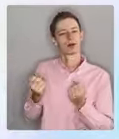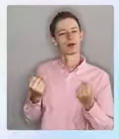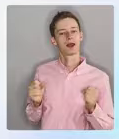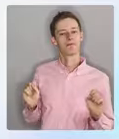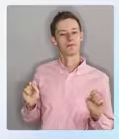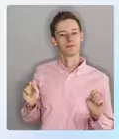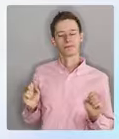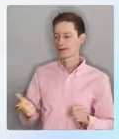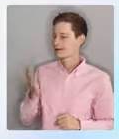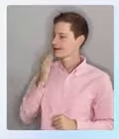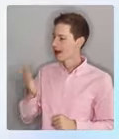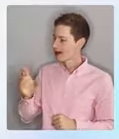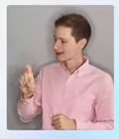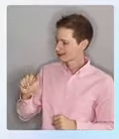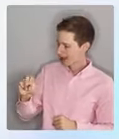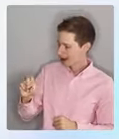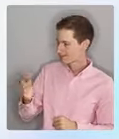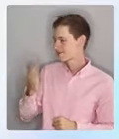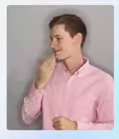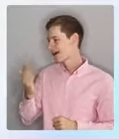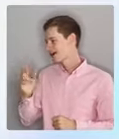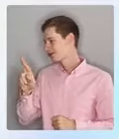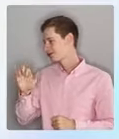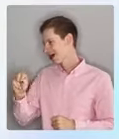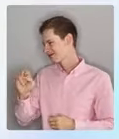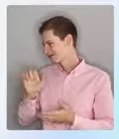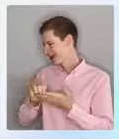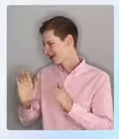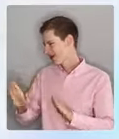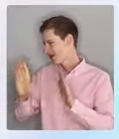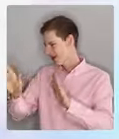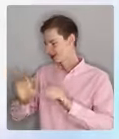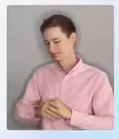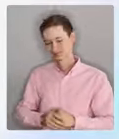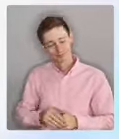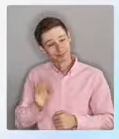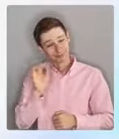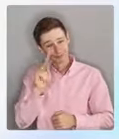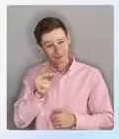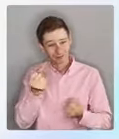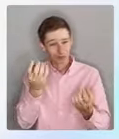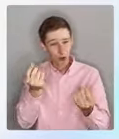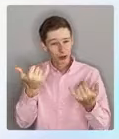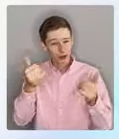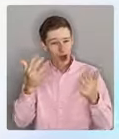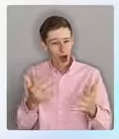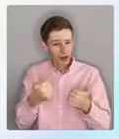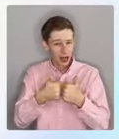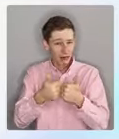Thanks, Dan. Thanks, Ryan. That's awesome. Okay.